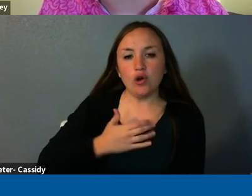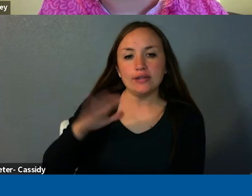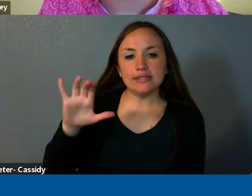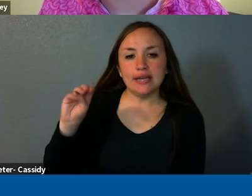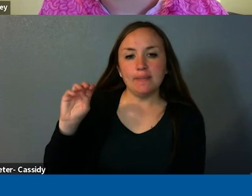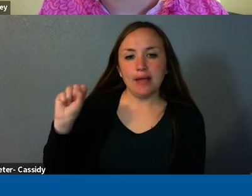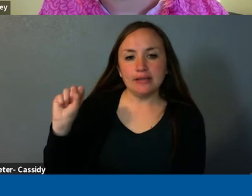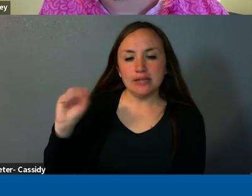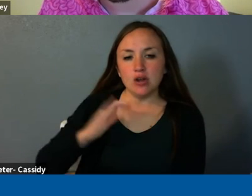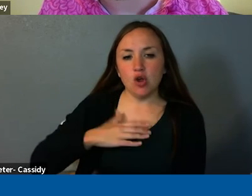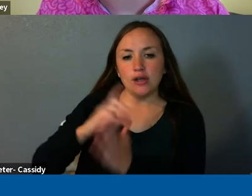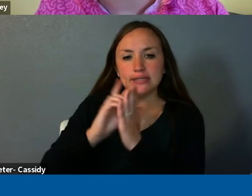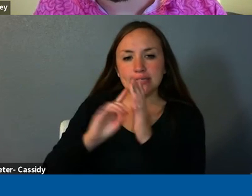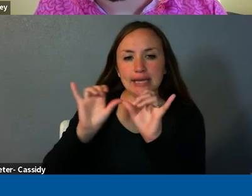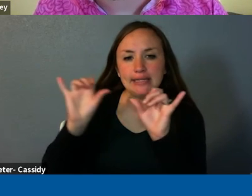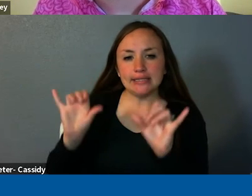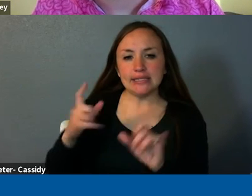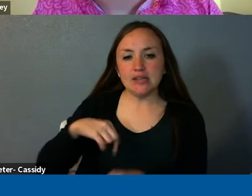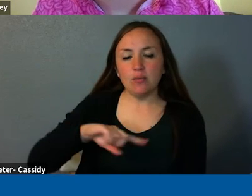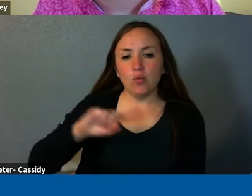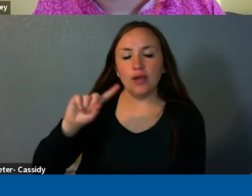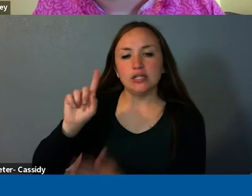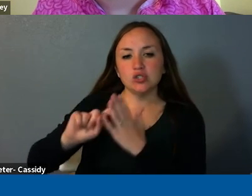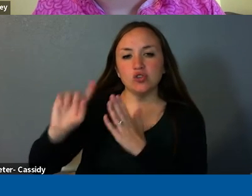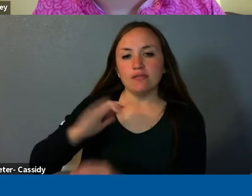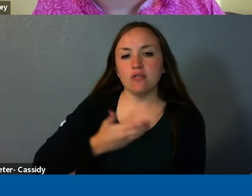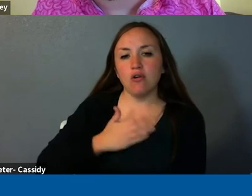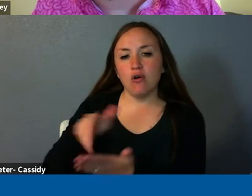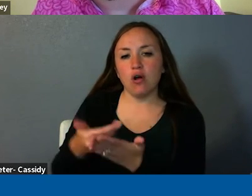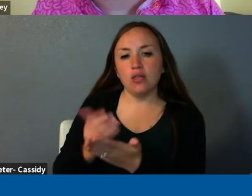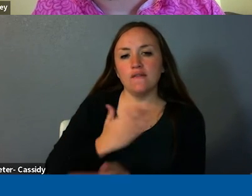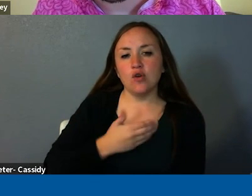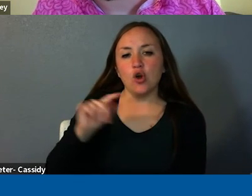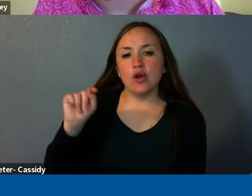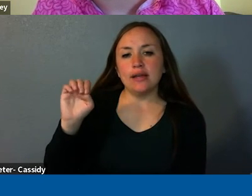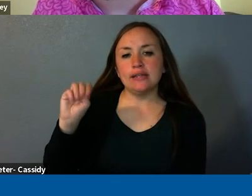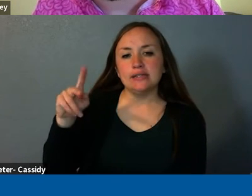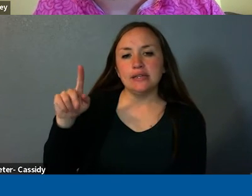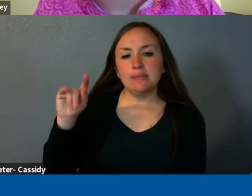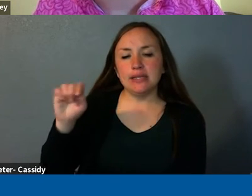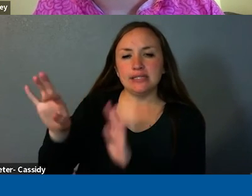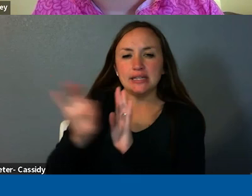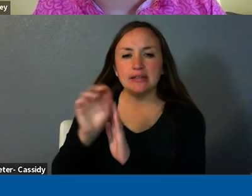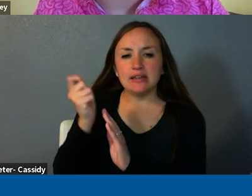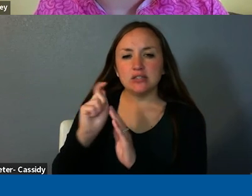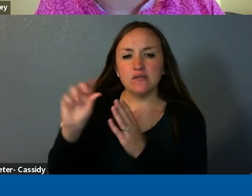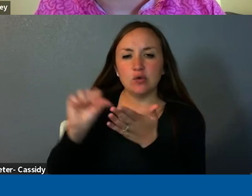and our design system where we audited our templates, you know, took a selection of pages and checked them out,